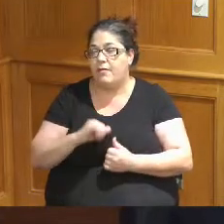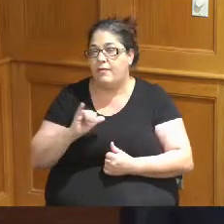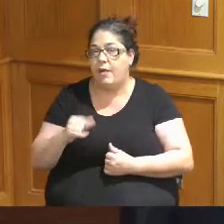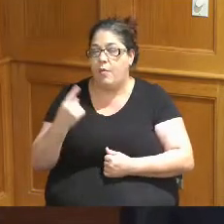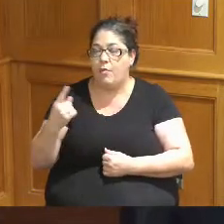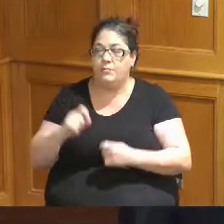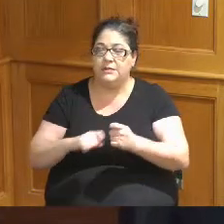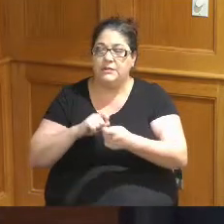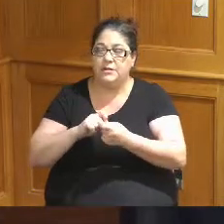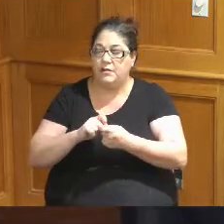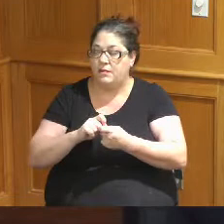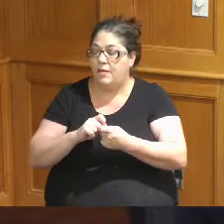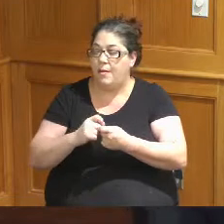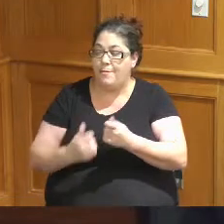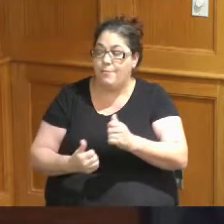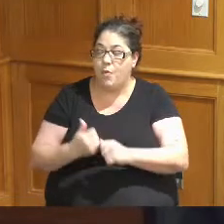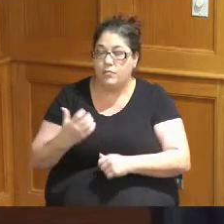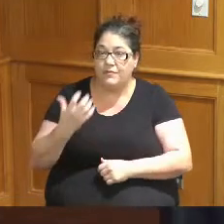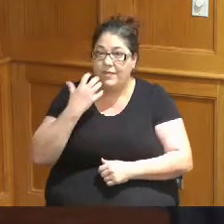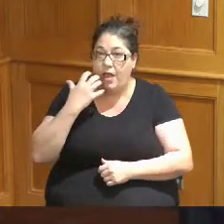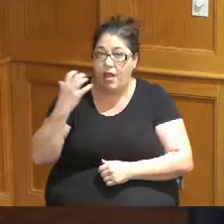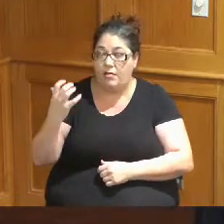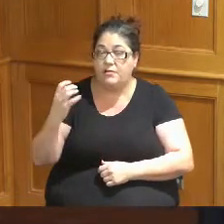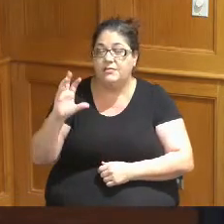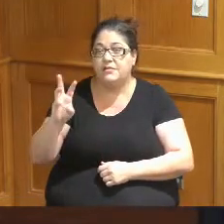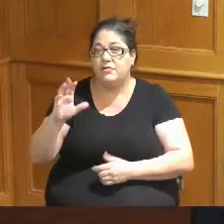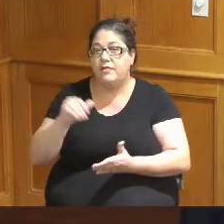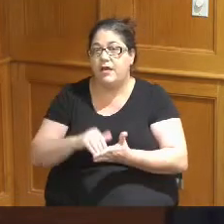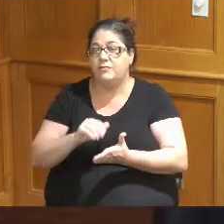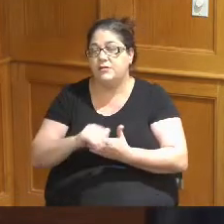particular item the bulk of that is a six hundred thousand dollar item at Job and Family Services